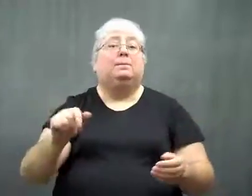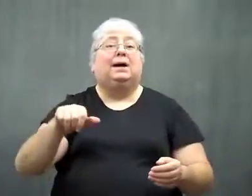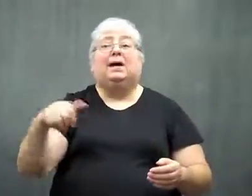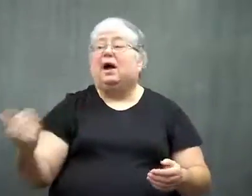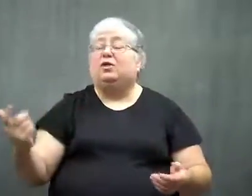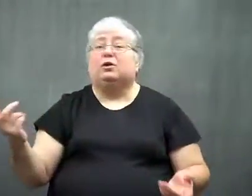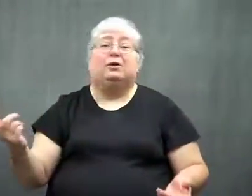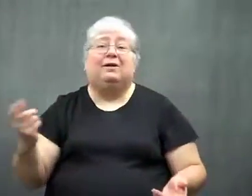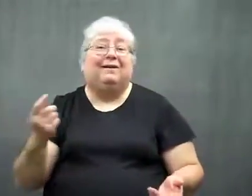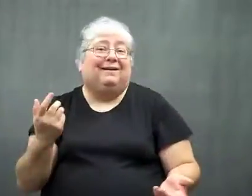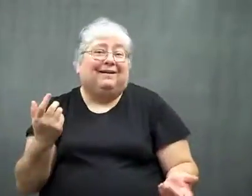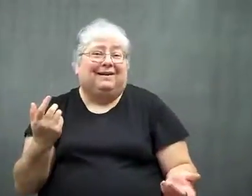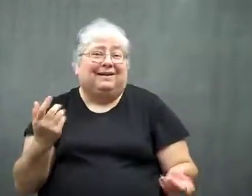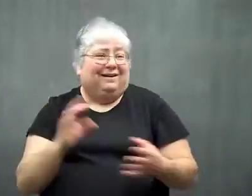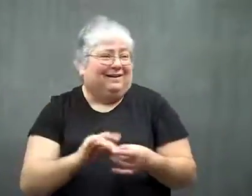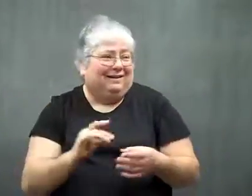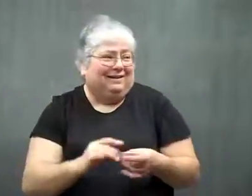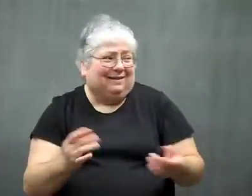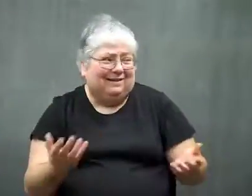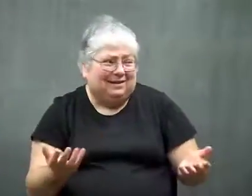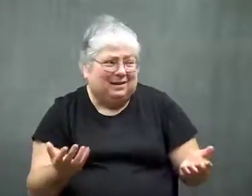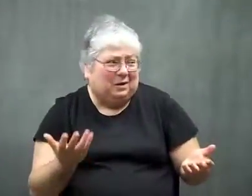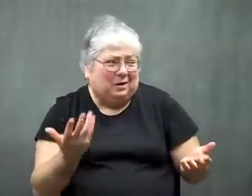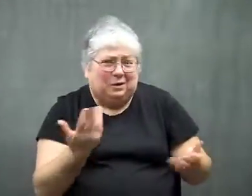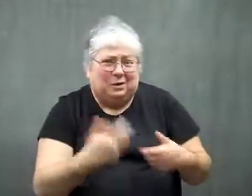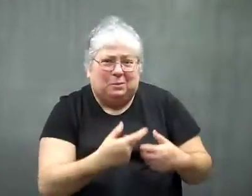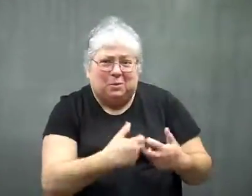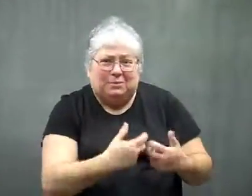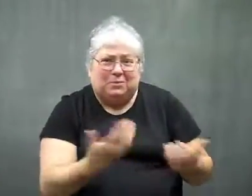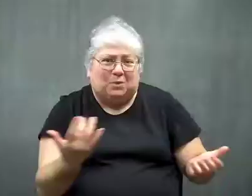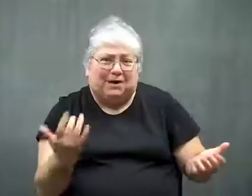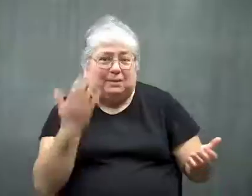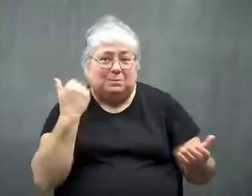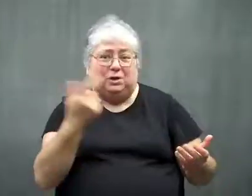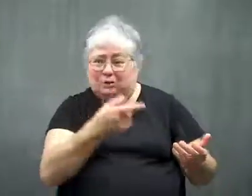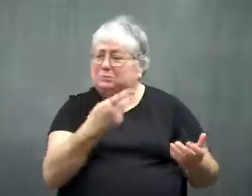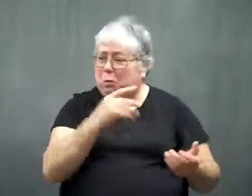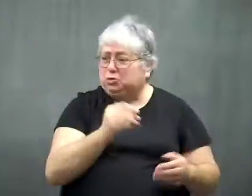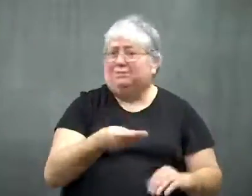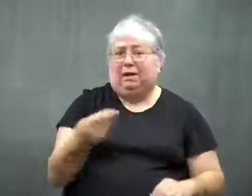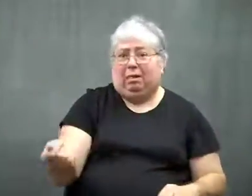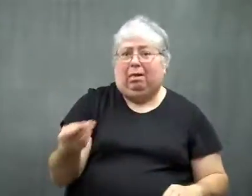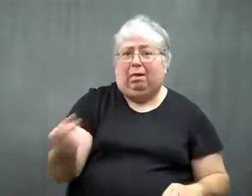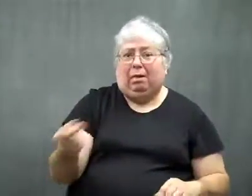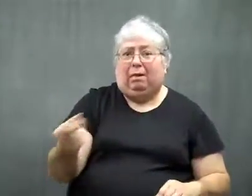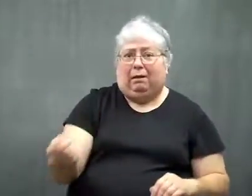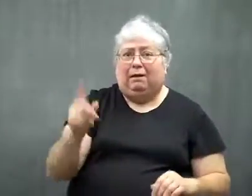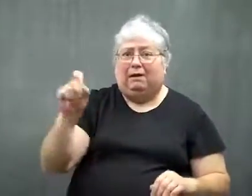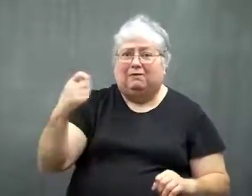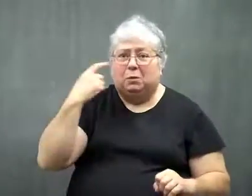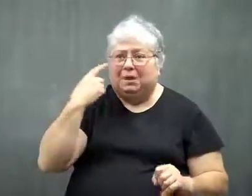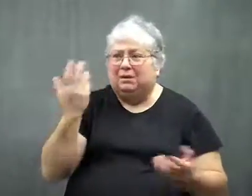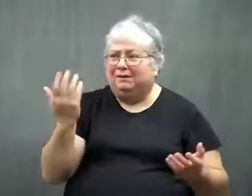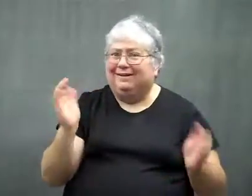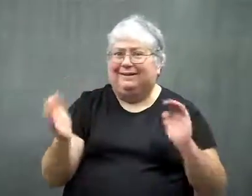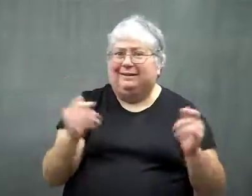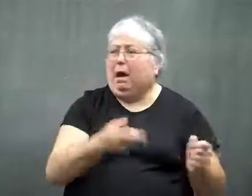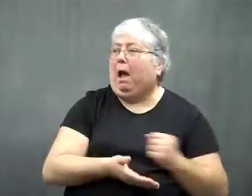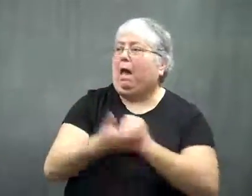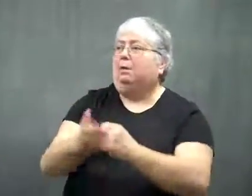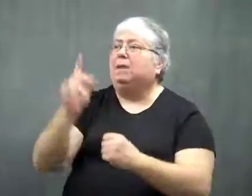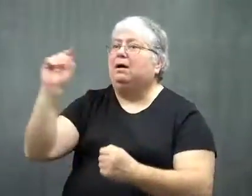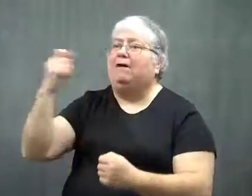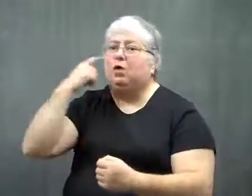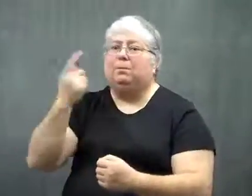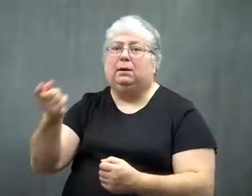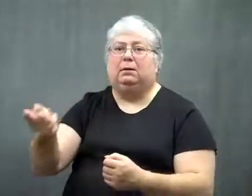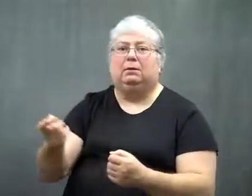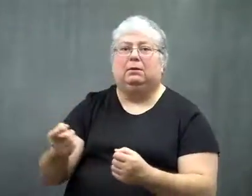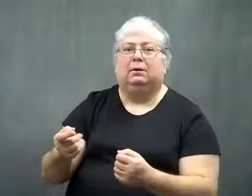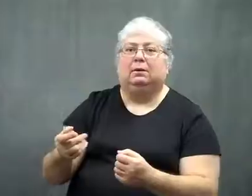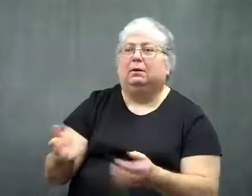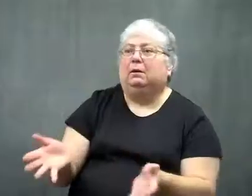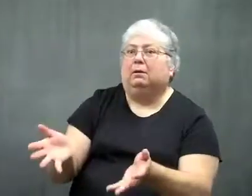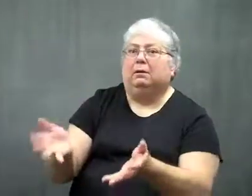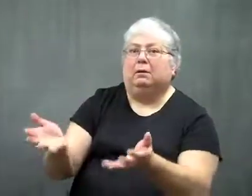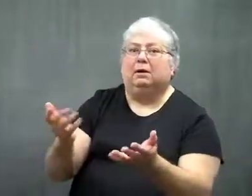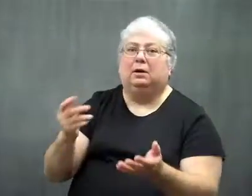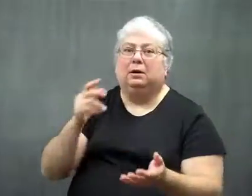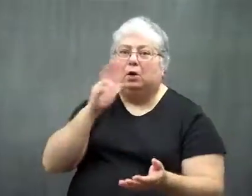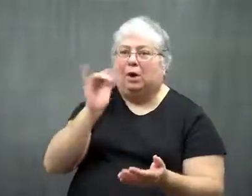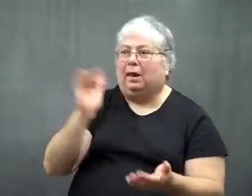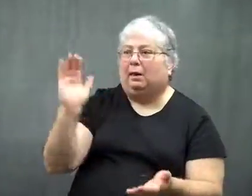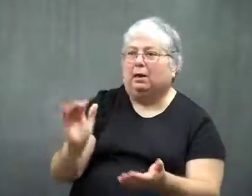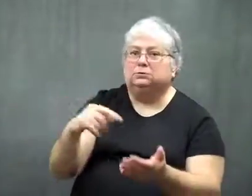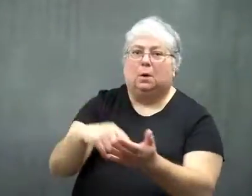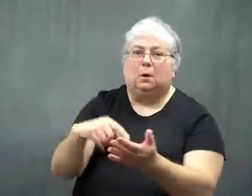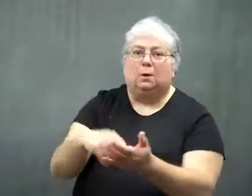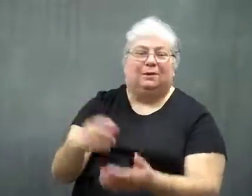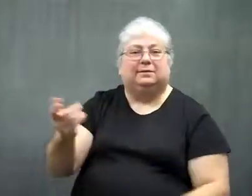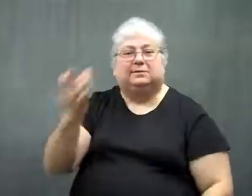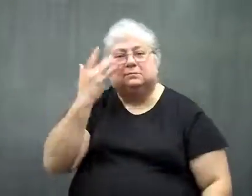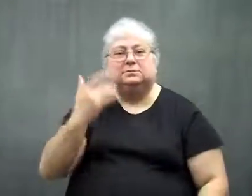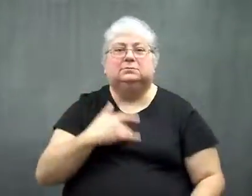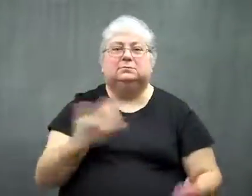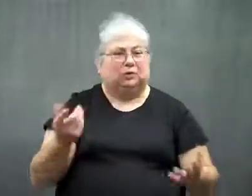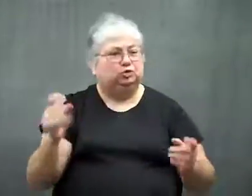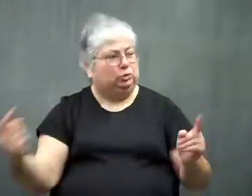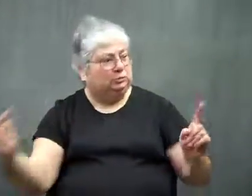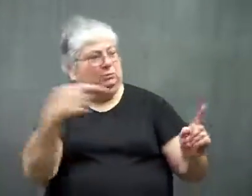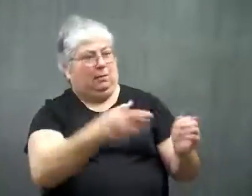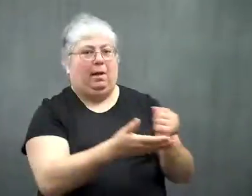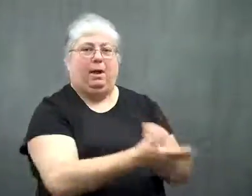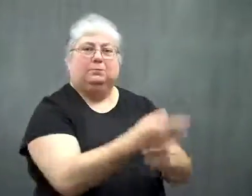Some don't understand this, because as it is, the Postal Service is bailing out the government.